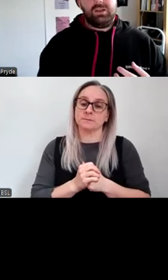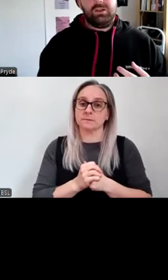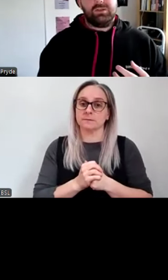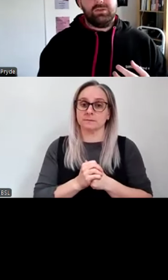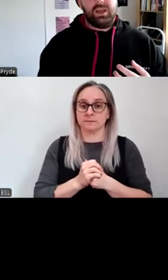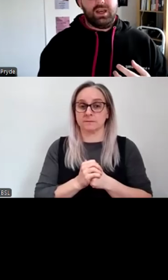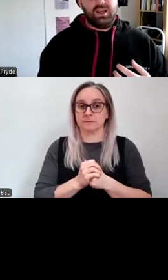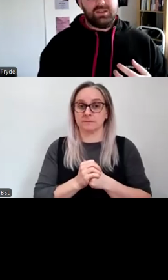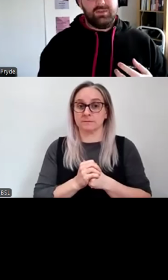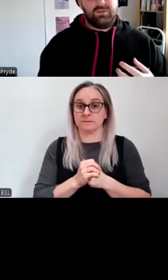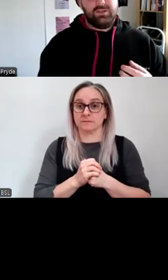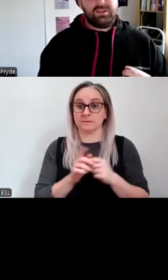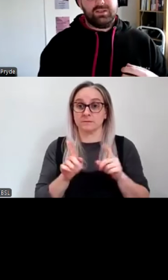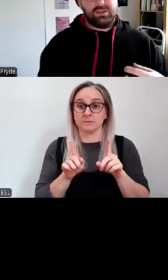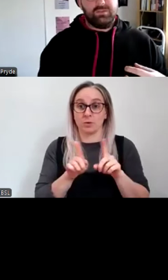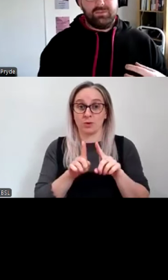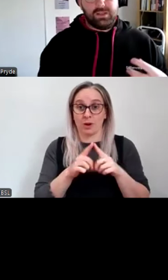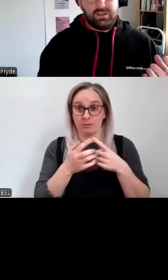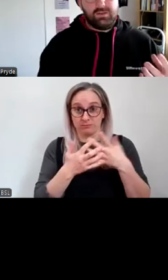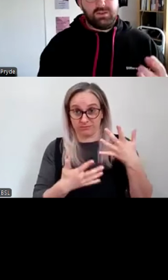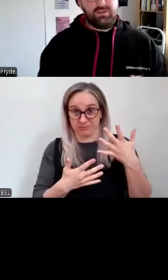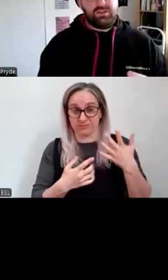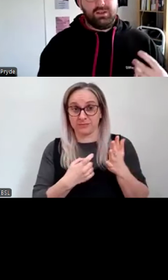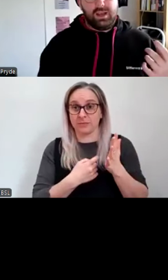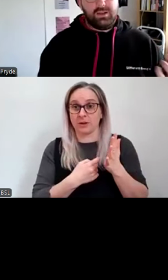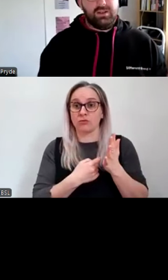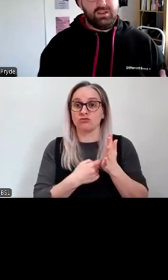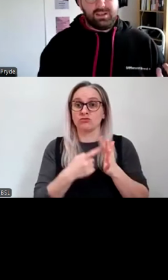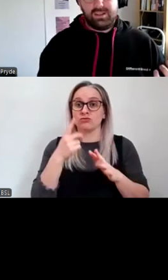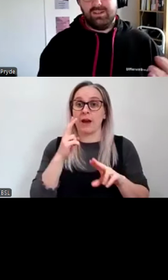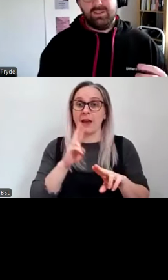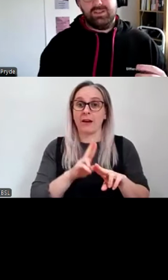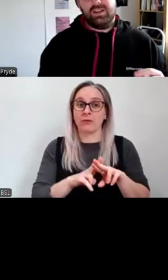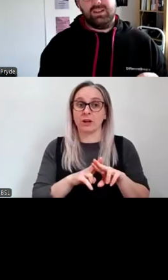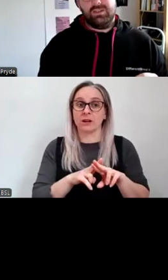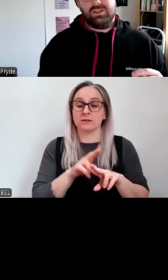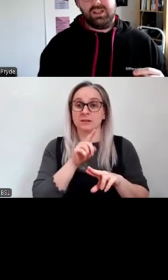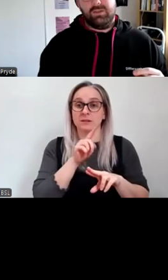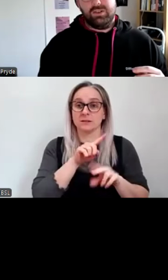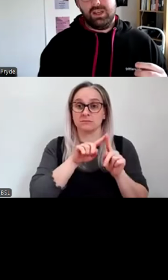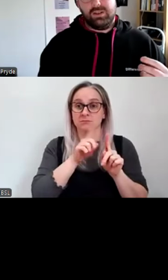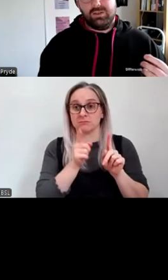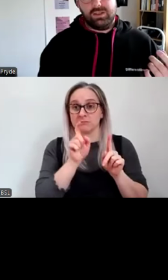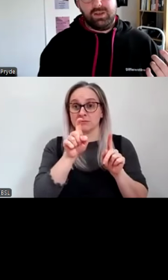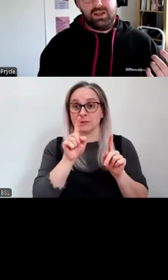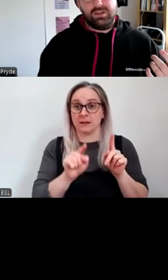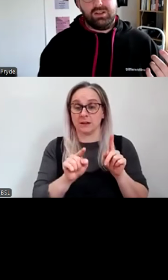What we can also look at is reference, which basically tells you to look at the icon index, which allows you to step through each of the icons on the page.